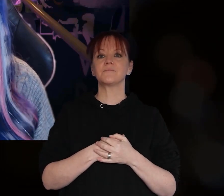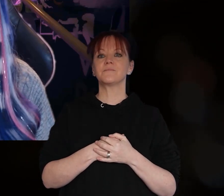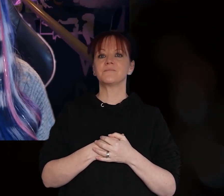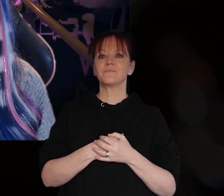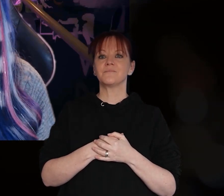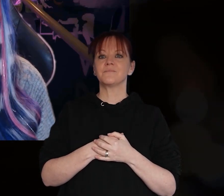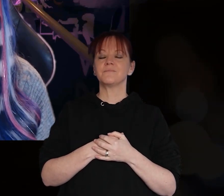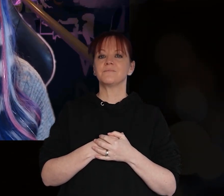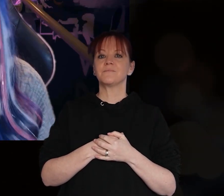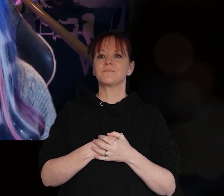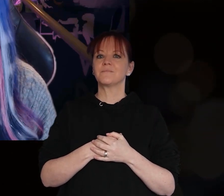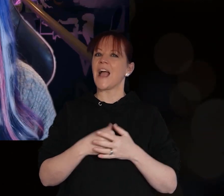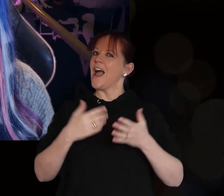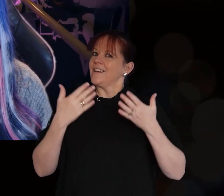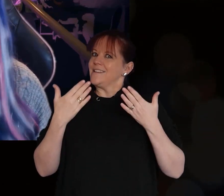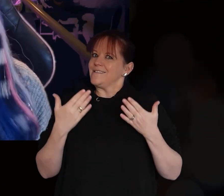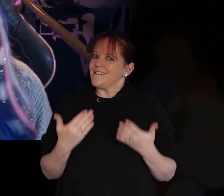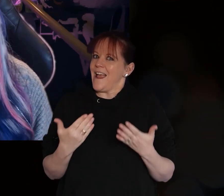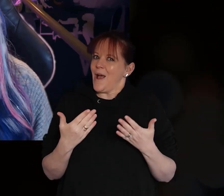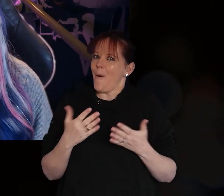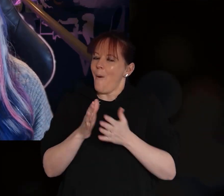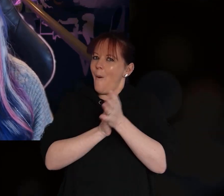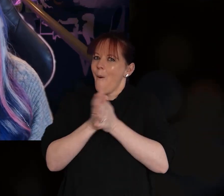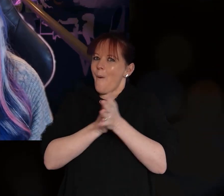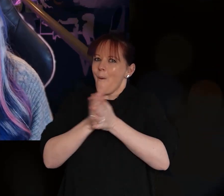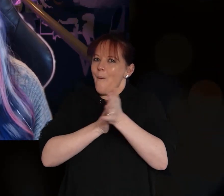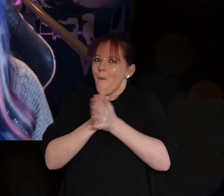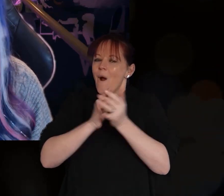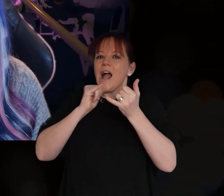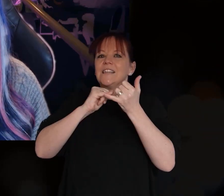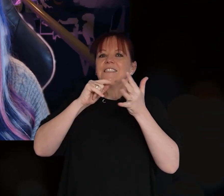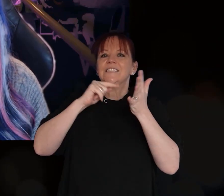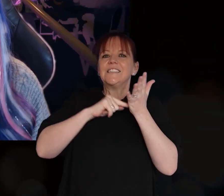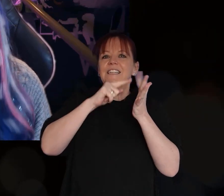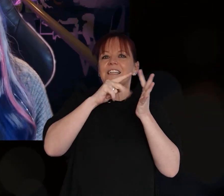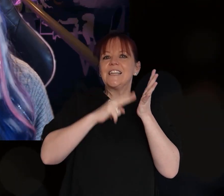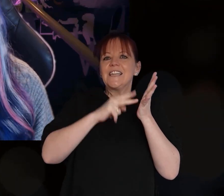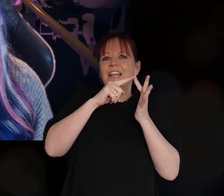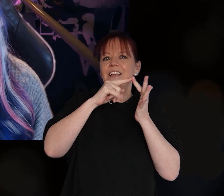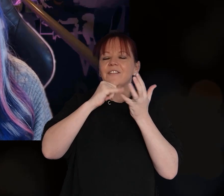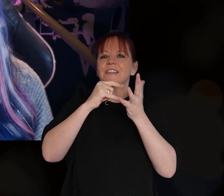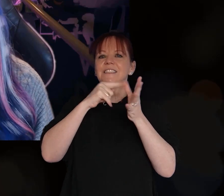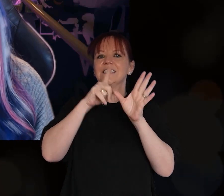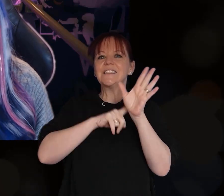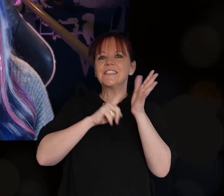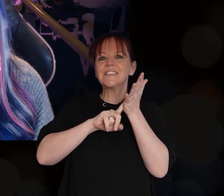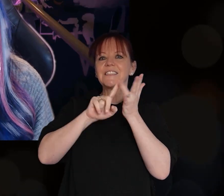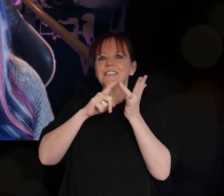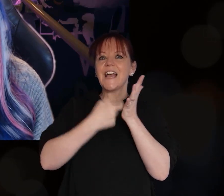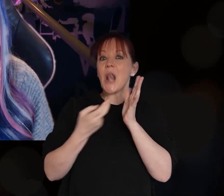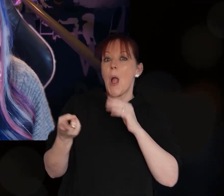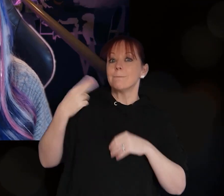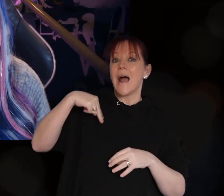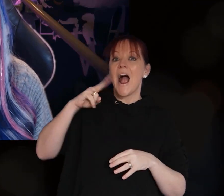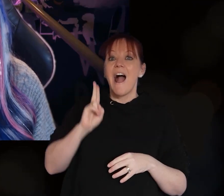Now I am very excited to welcome back our host Steve Saylor for another year of hosting this conference.